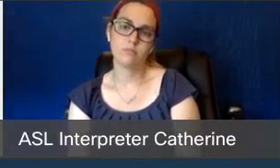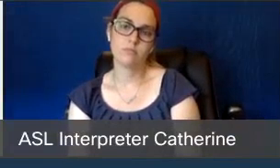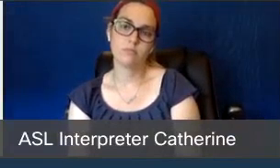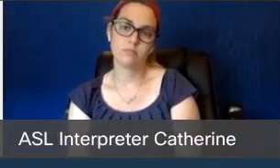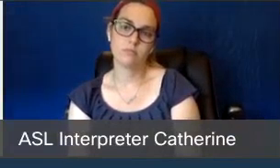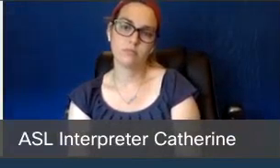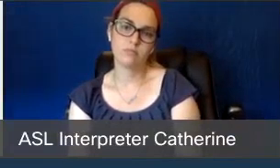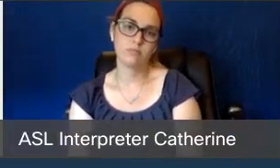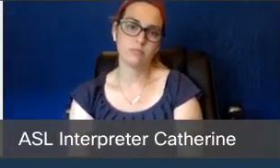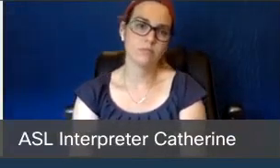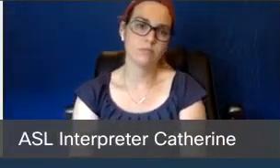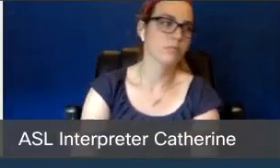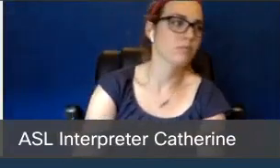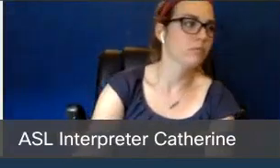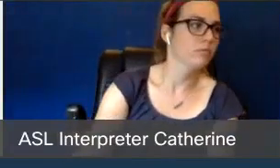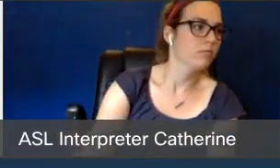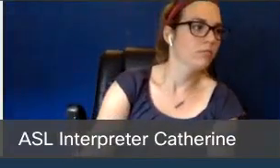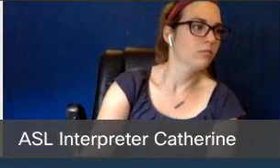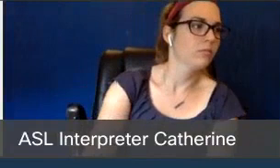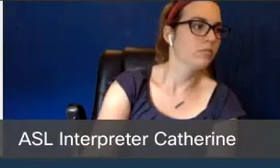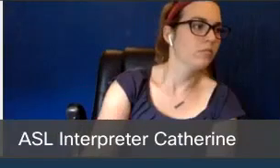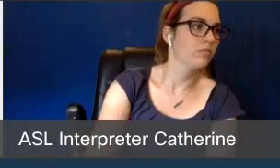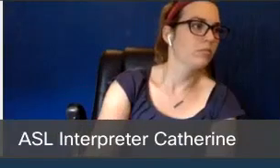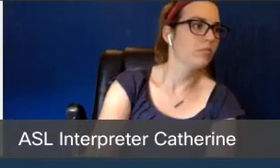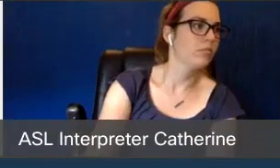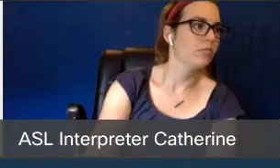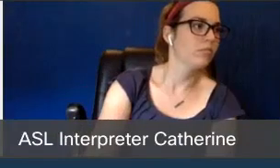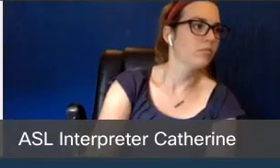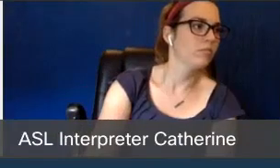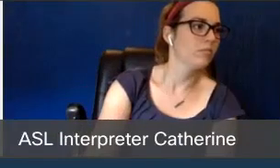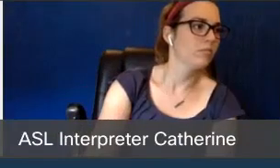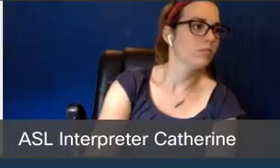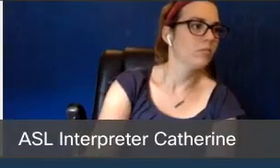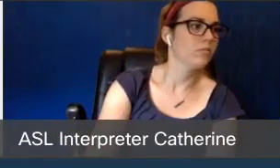If only one of those criteria or neither are met then it would be more of a permissive issue.